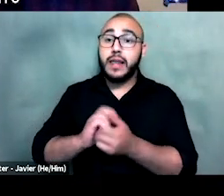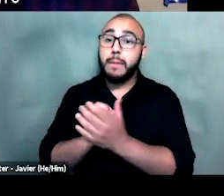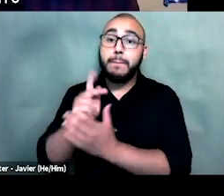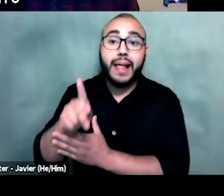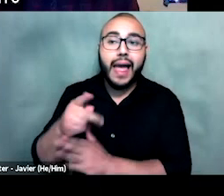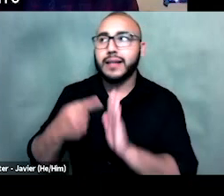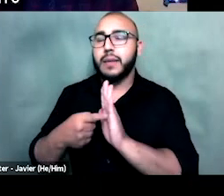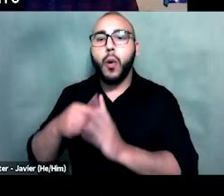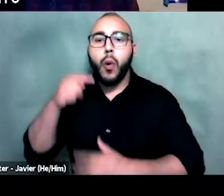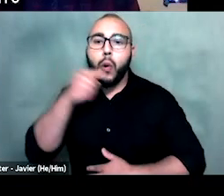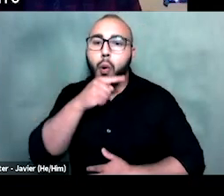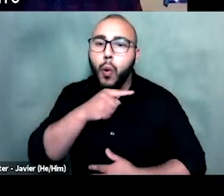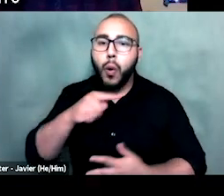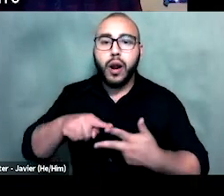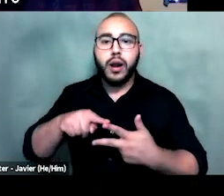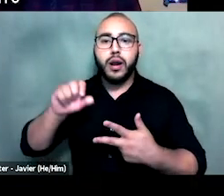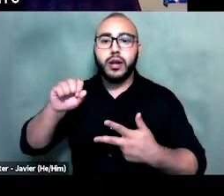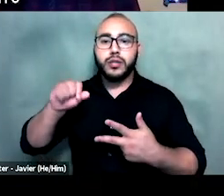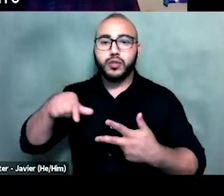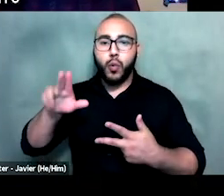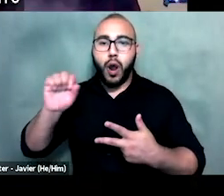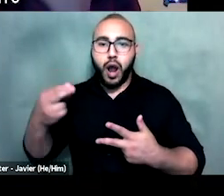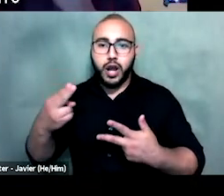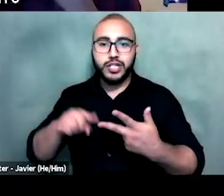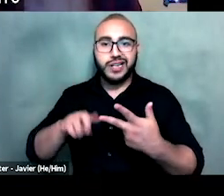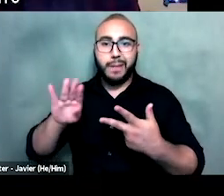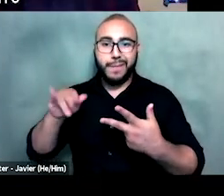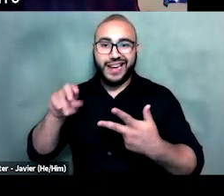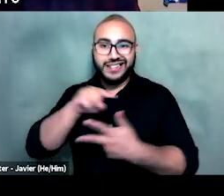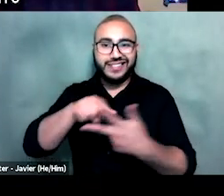the corn, the squash and the beans are often referred to as the three sisters. And so the